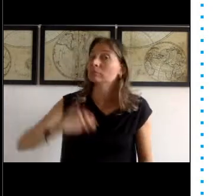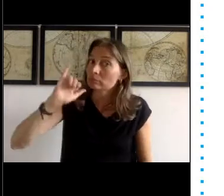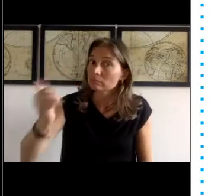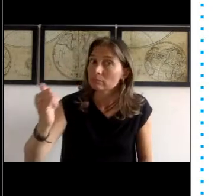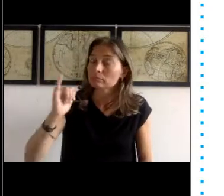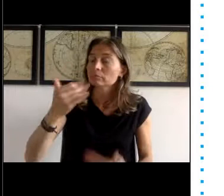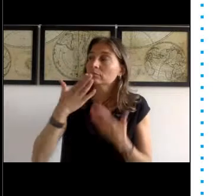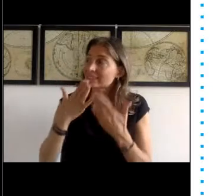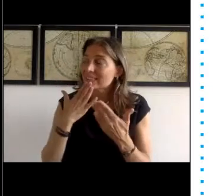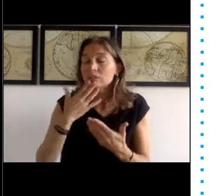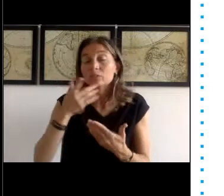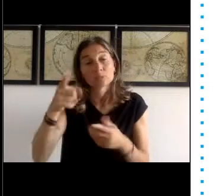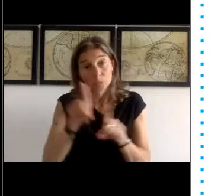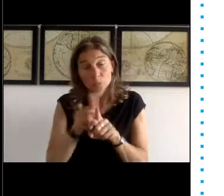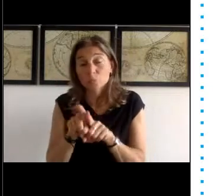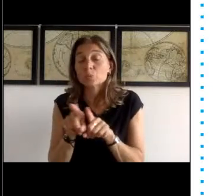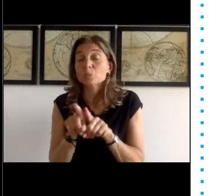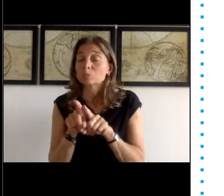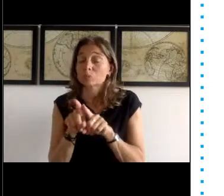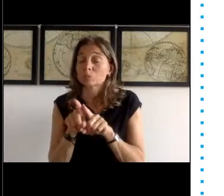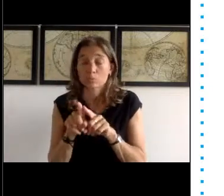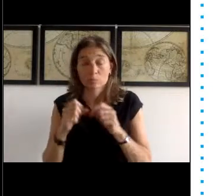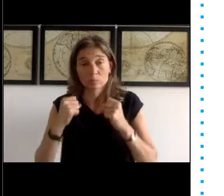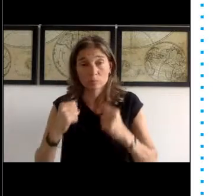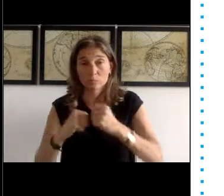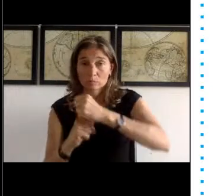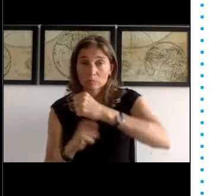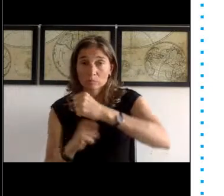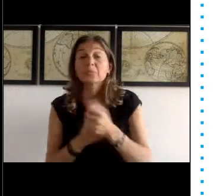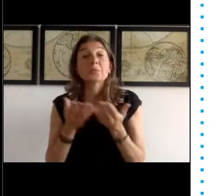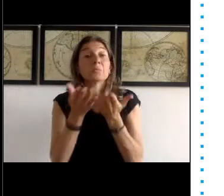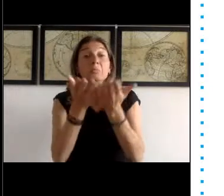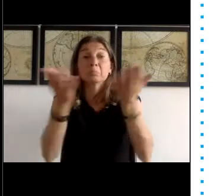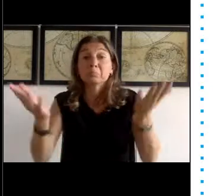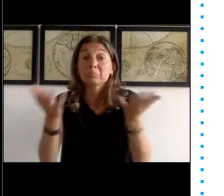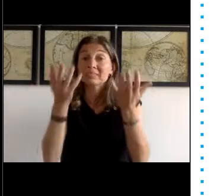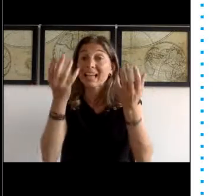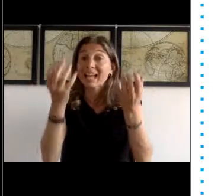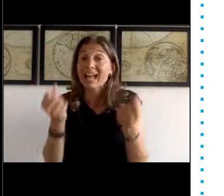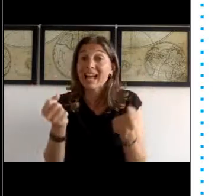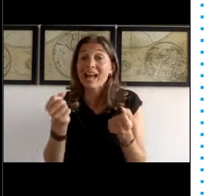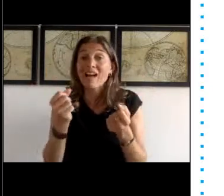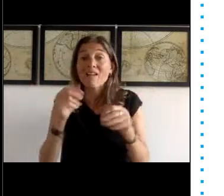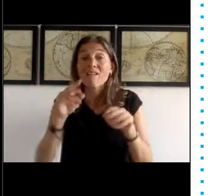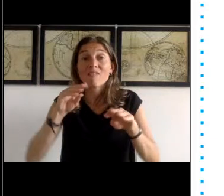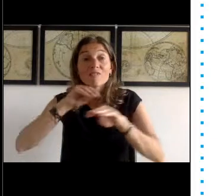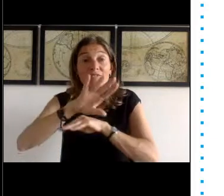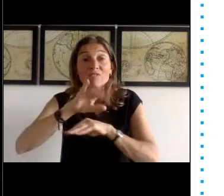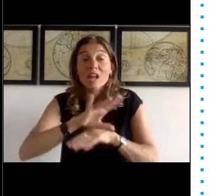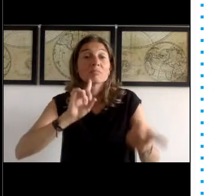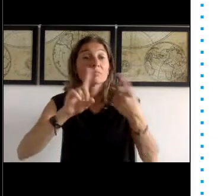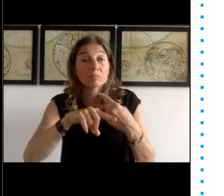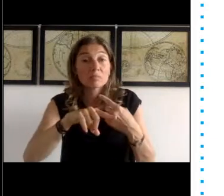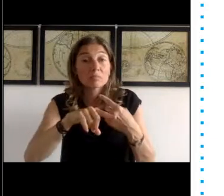How have you been in touch with other Erasmus students from other countries? Maybe you can explain this.